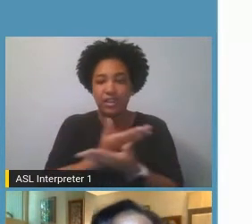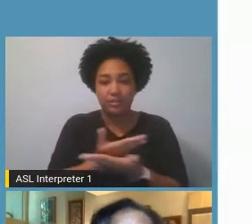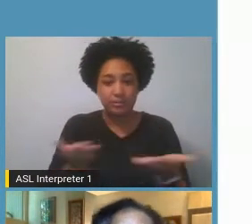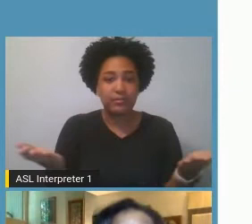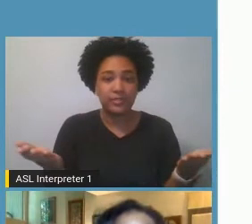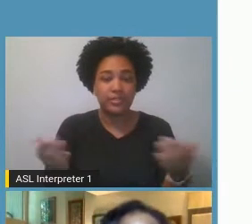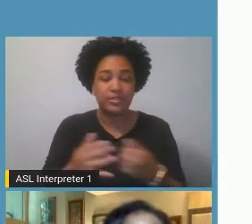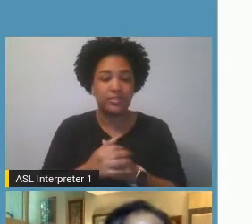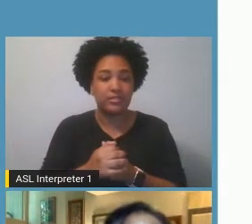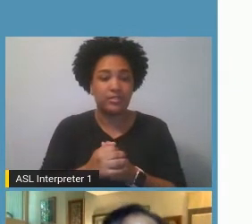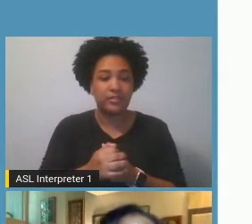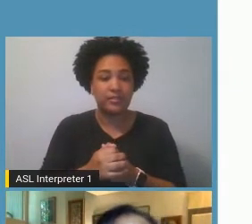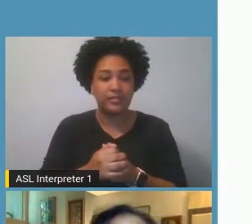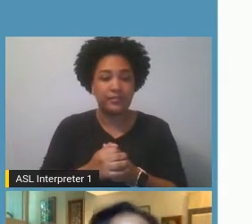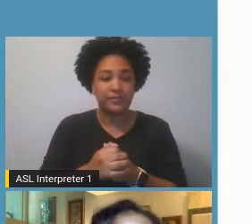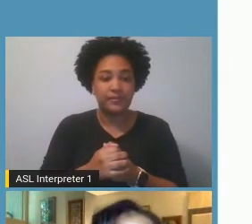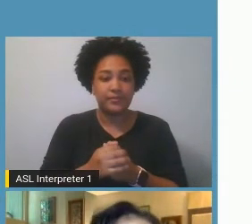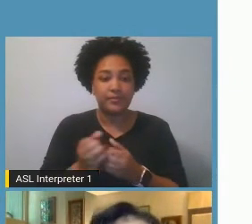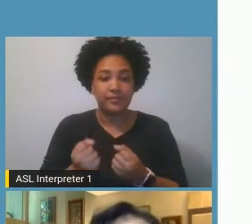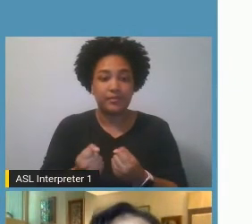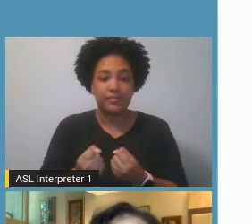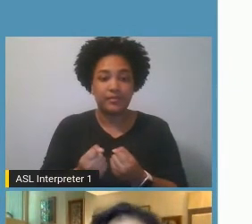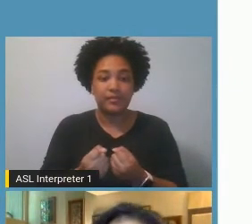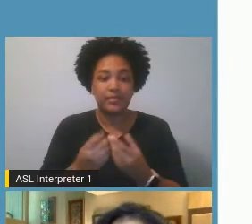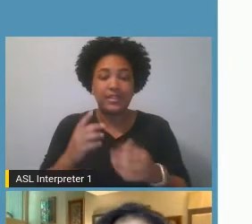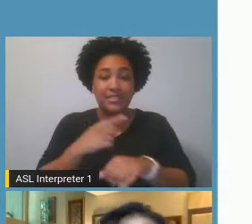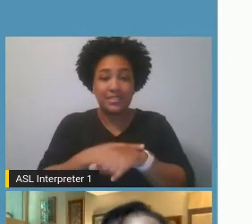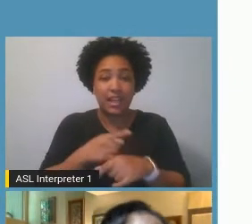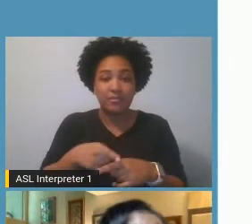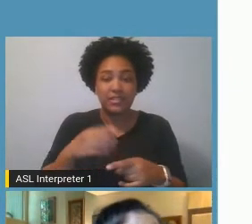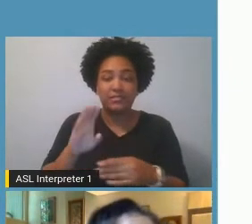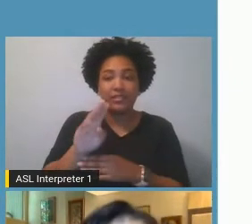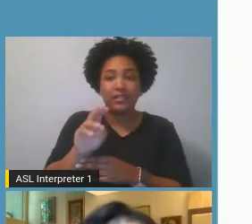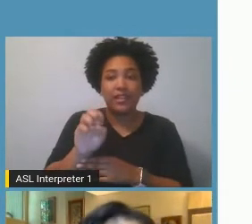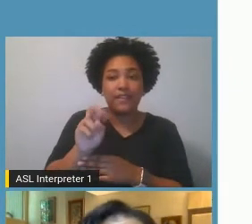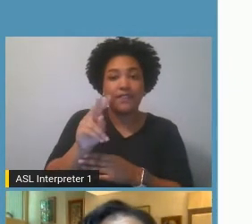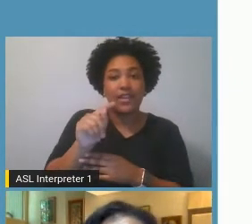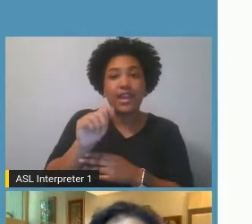times these events are celebratory, there is an anniversary coming up,